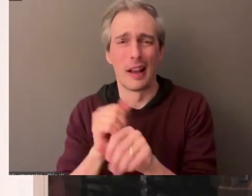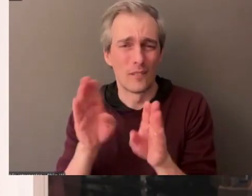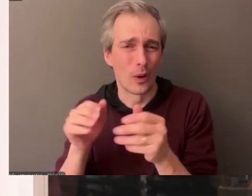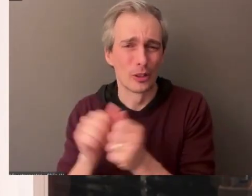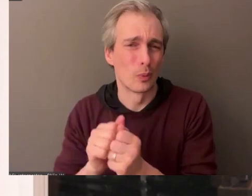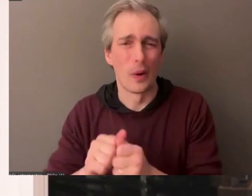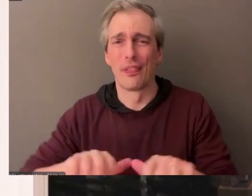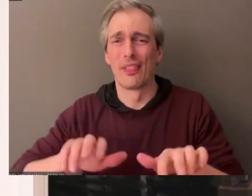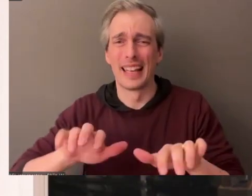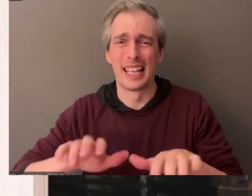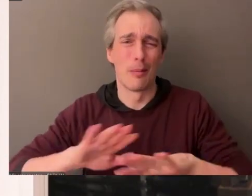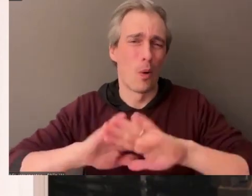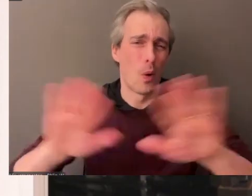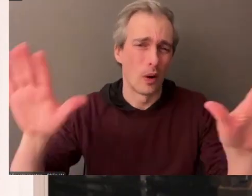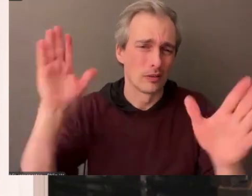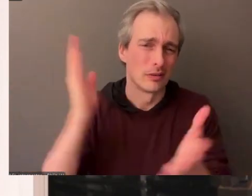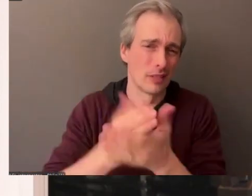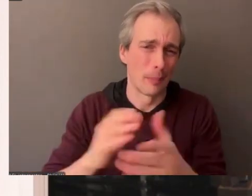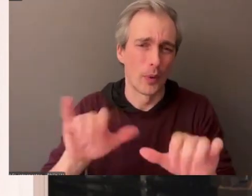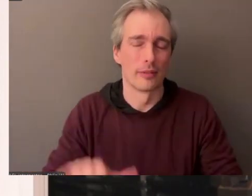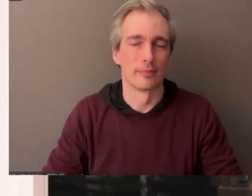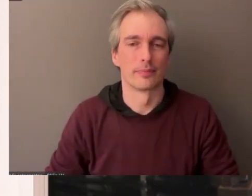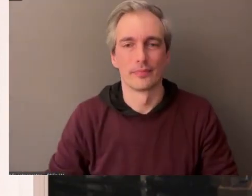What's the answer? it depends! Is it inside of a form?